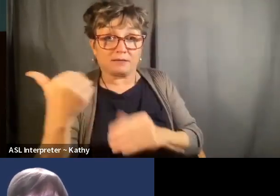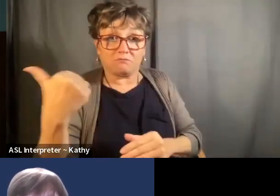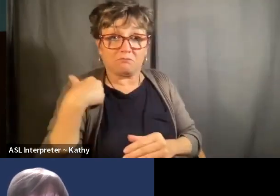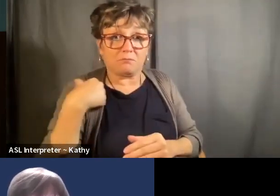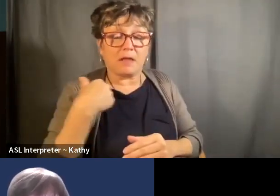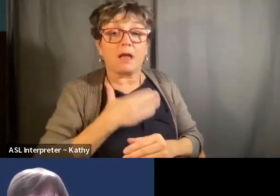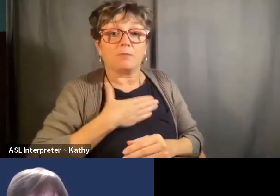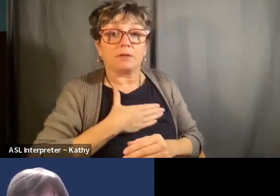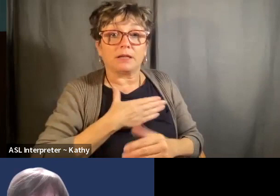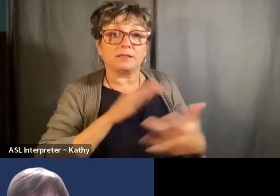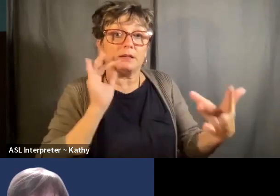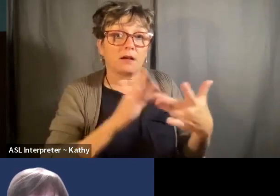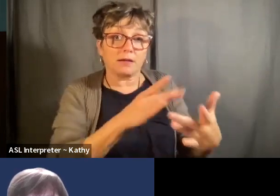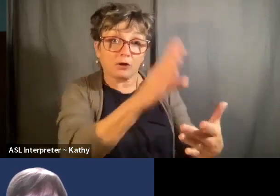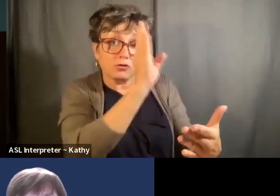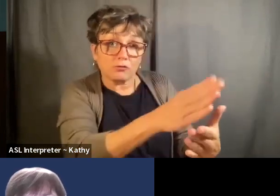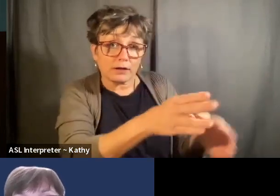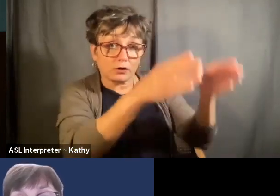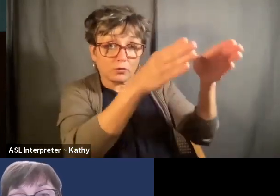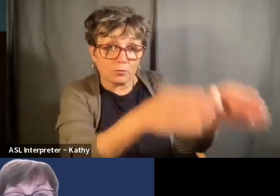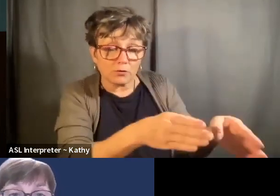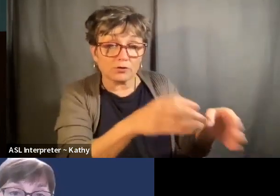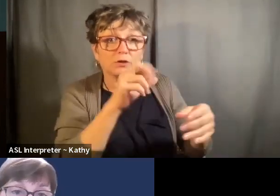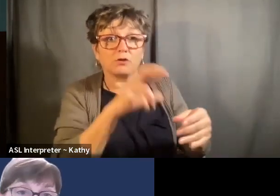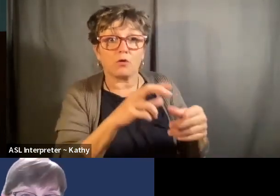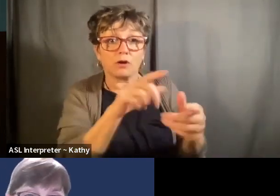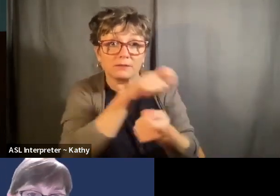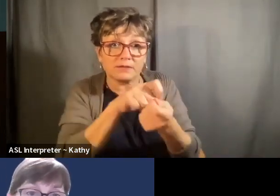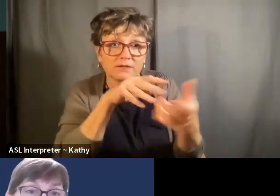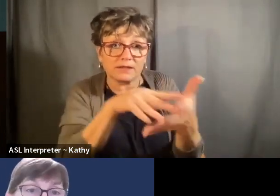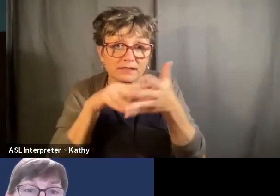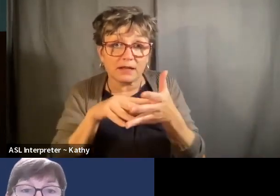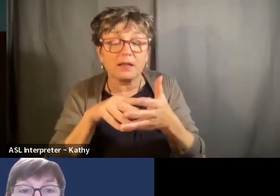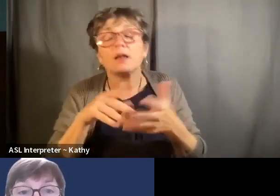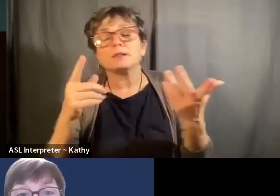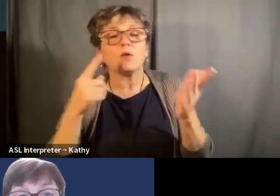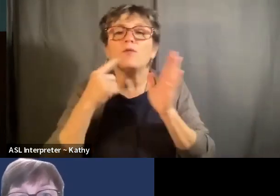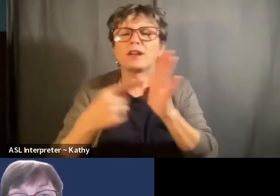for a study or a trial, so the researcher would do their query and they, let's say they find 10